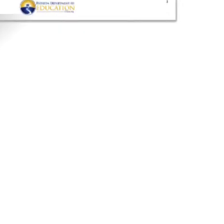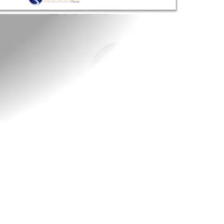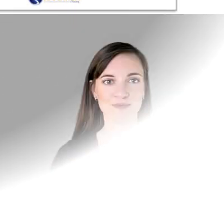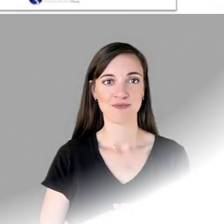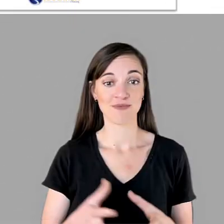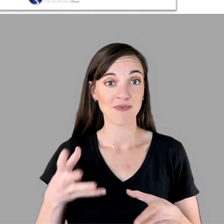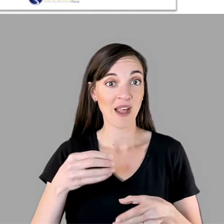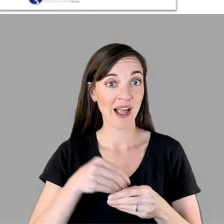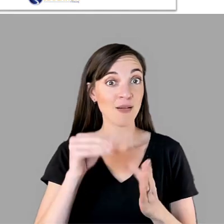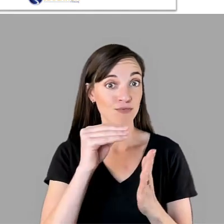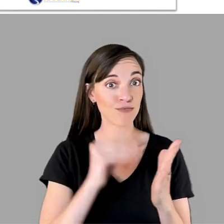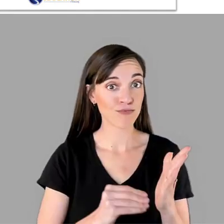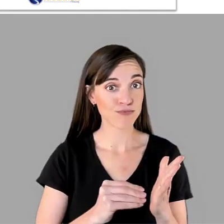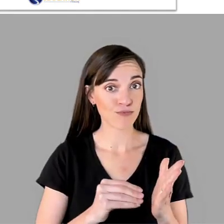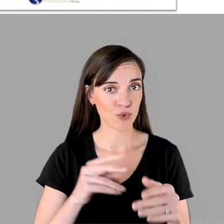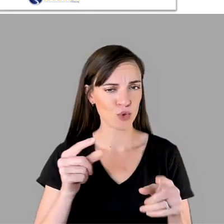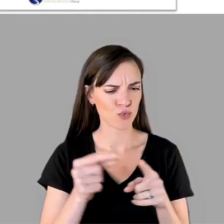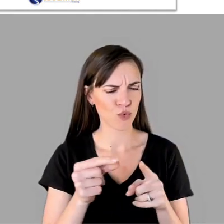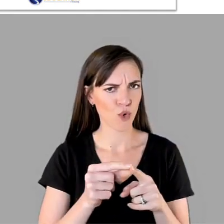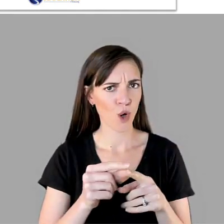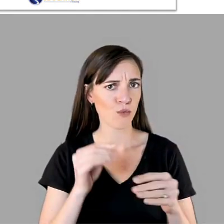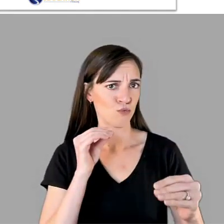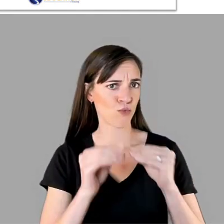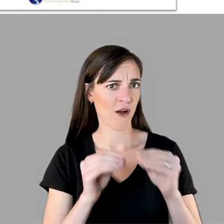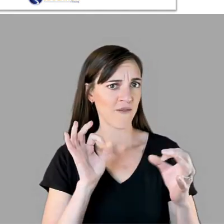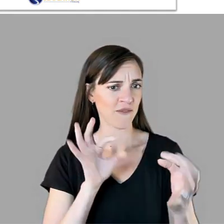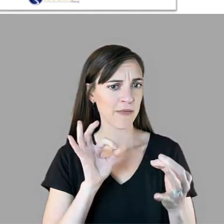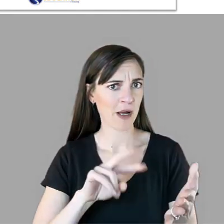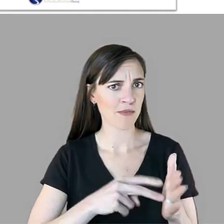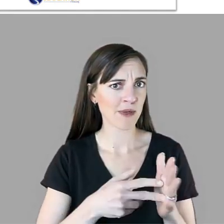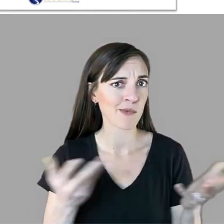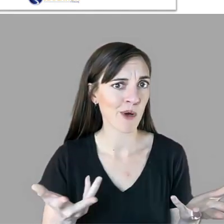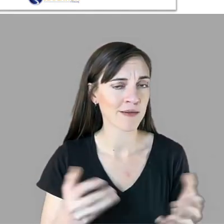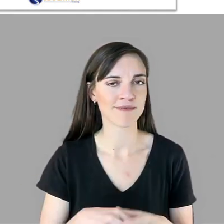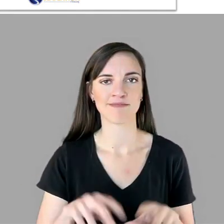In the practice profiles, corrective feedback is defined as follows: